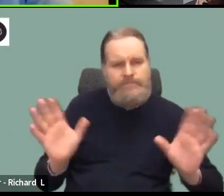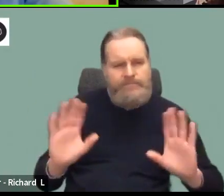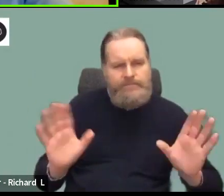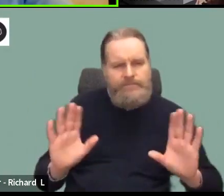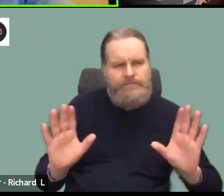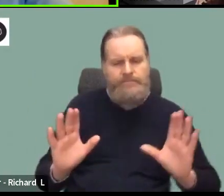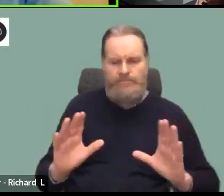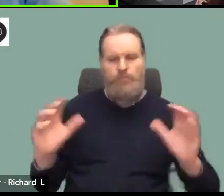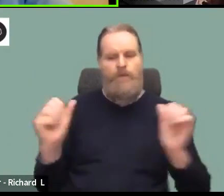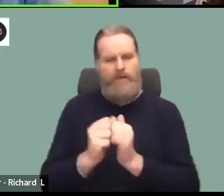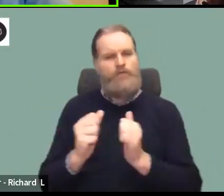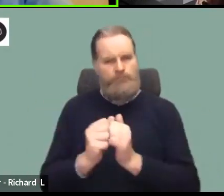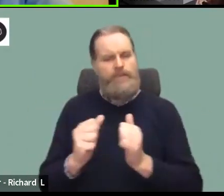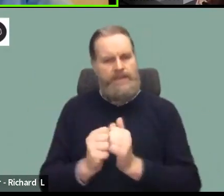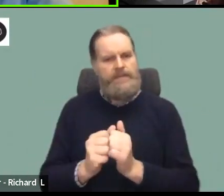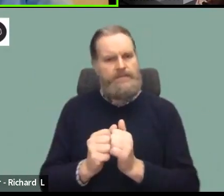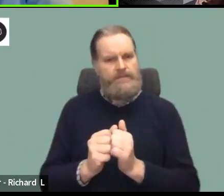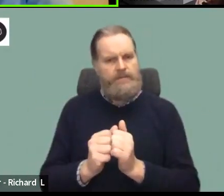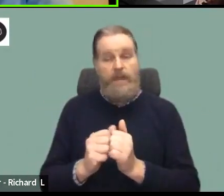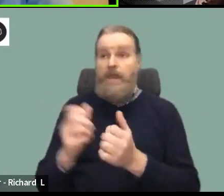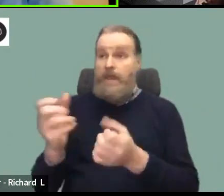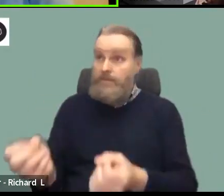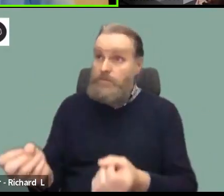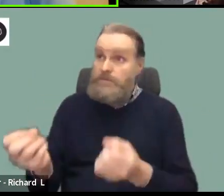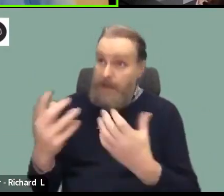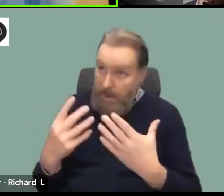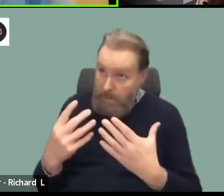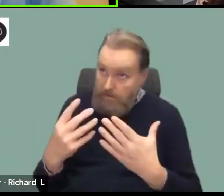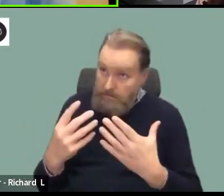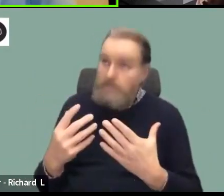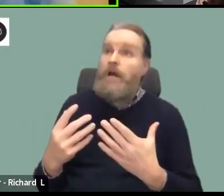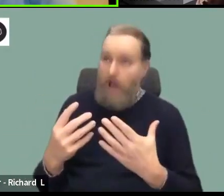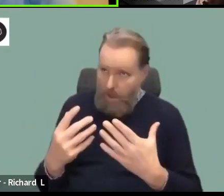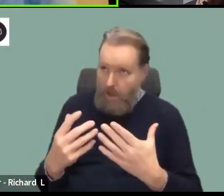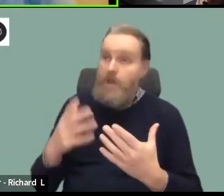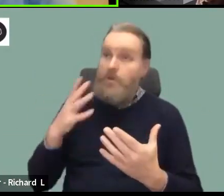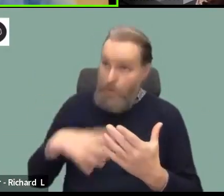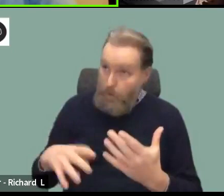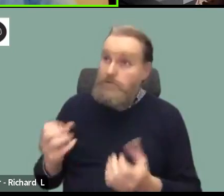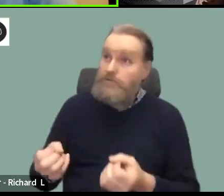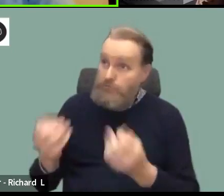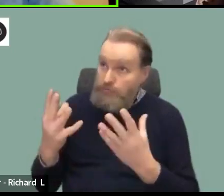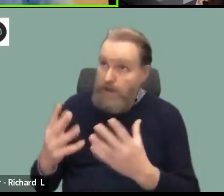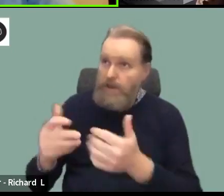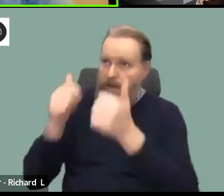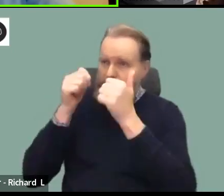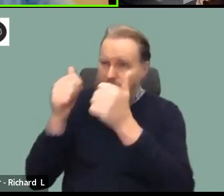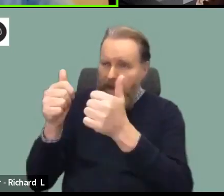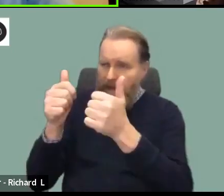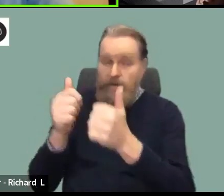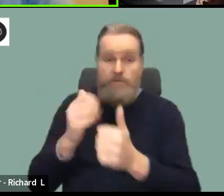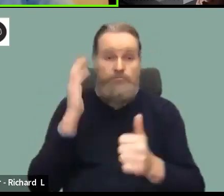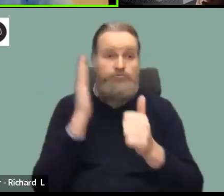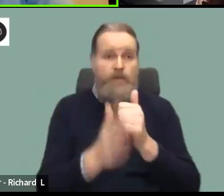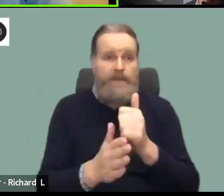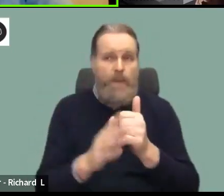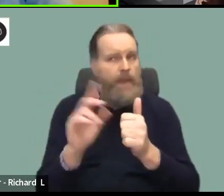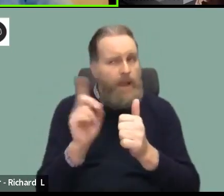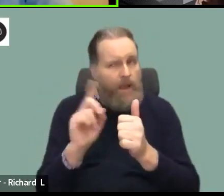we told members that if they gave us a Mandate. first thing we would do is go to the. e government to e government to see whether or not they were going to make any